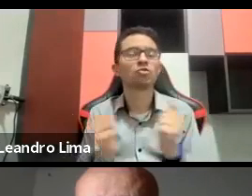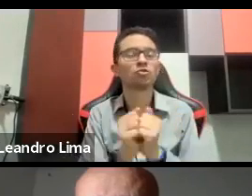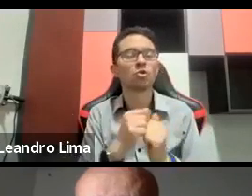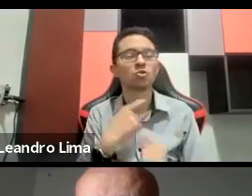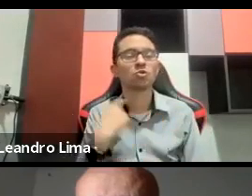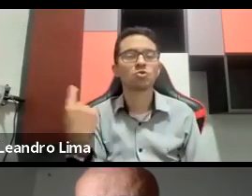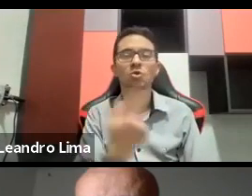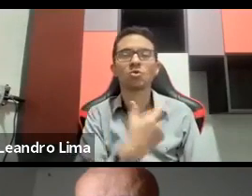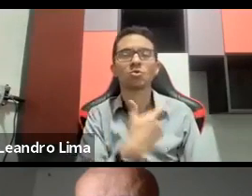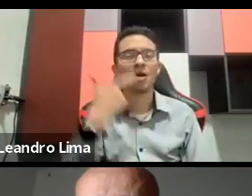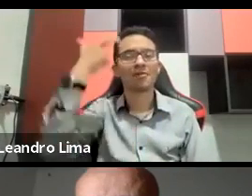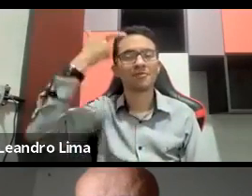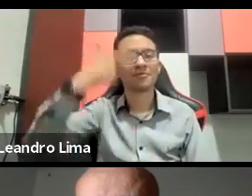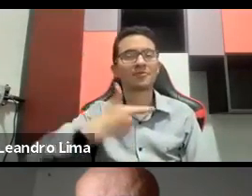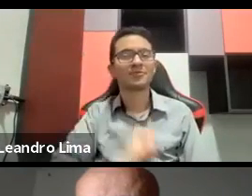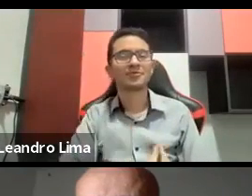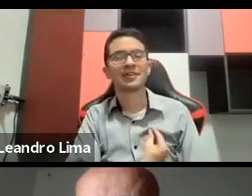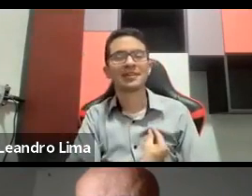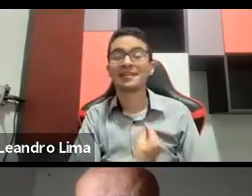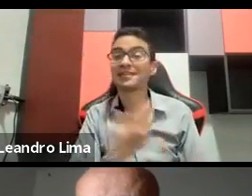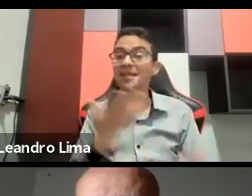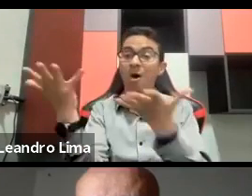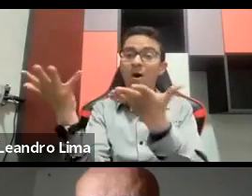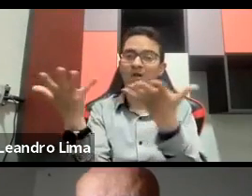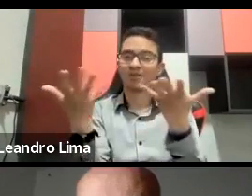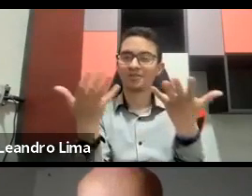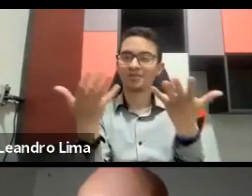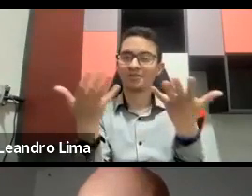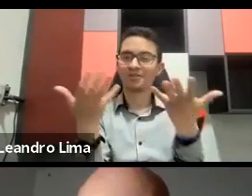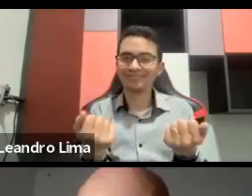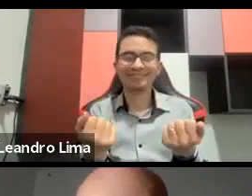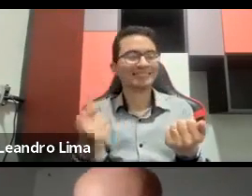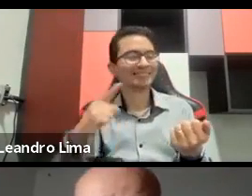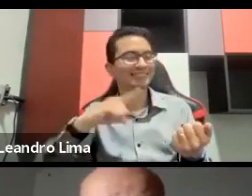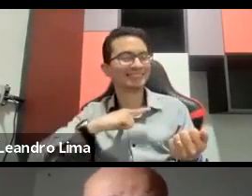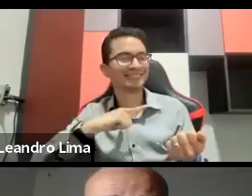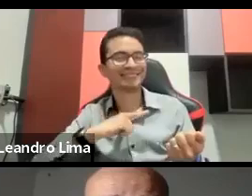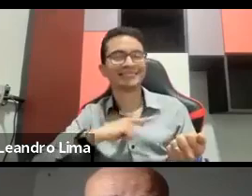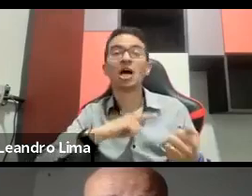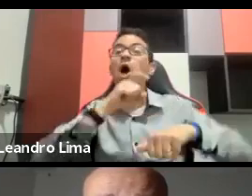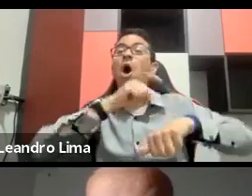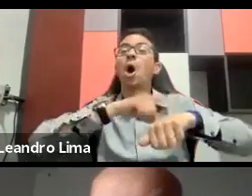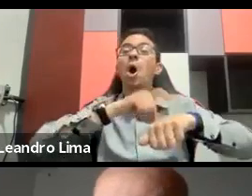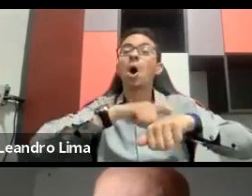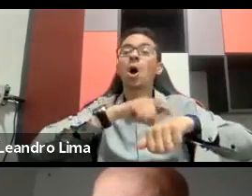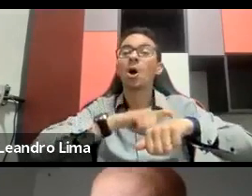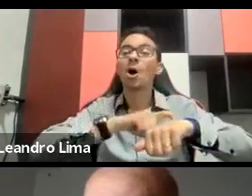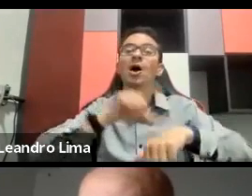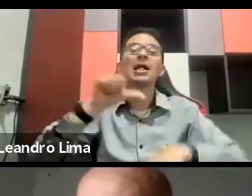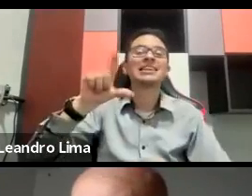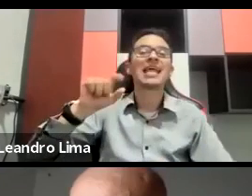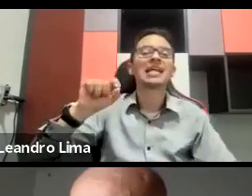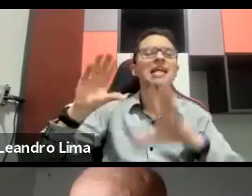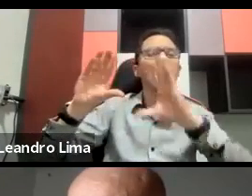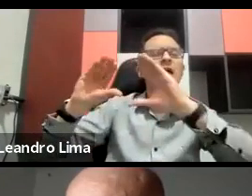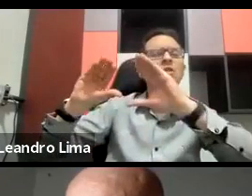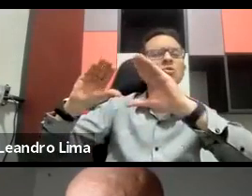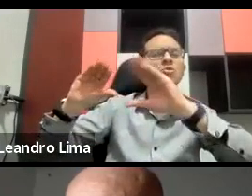very much. to be here and to accept our invitation. It's ten accept our invitation. It's ten accept our invitation. It's ten PM in Finland. So, thank you so PM in Finland. So, thank you so PM in Finland. So, thank you so much to be here with us and the much to be here with us and the